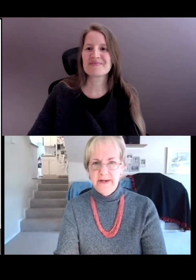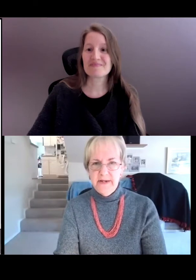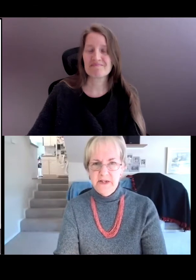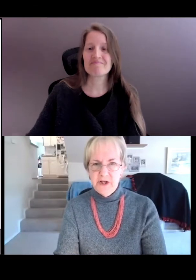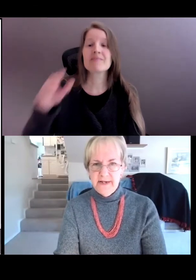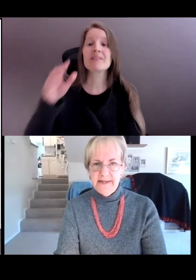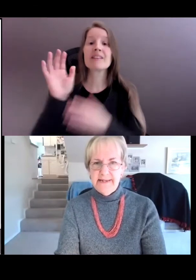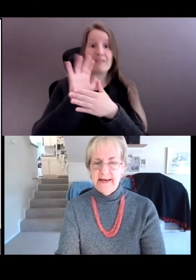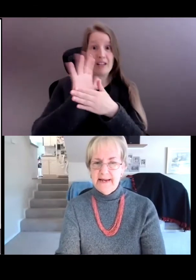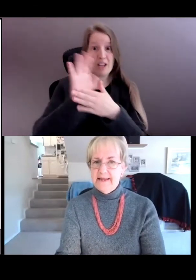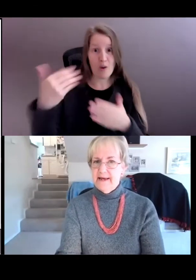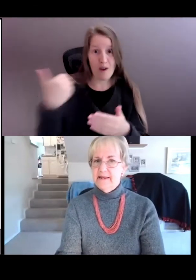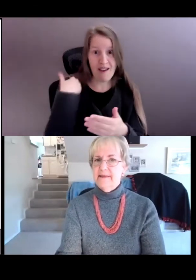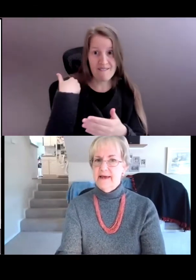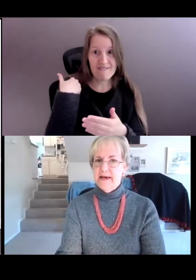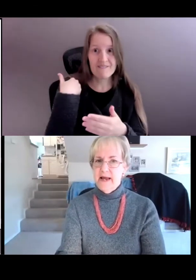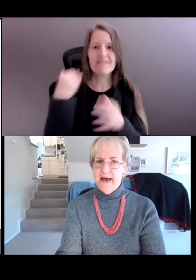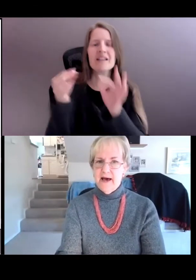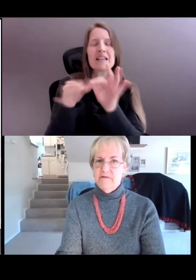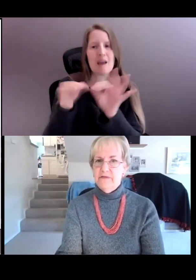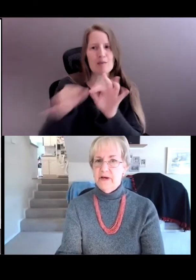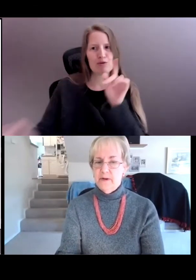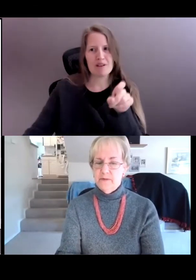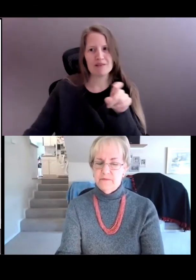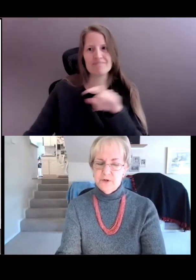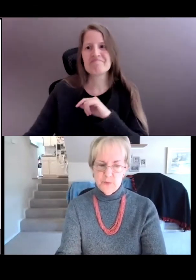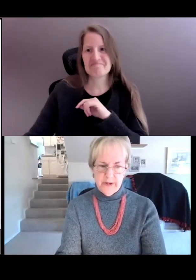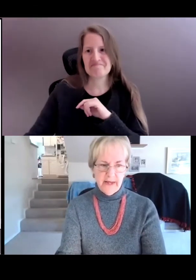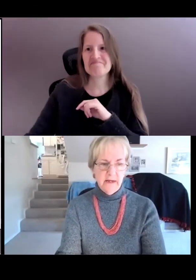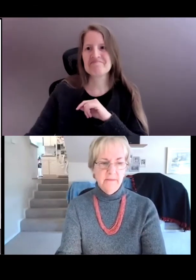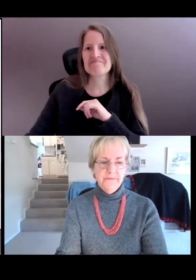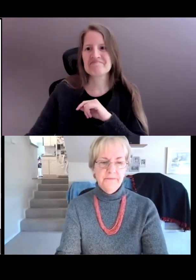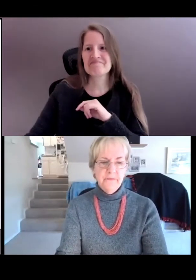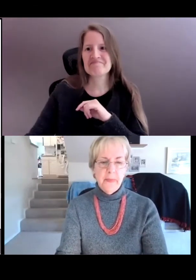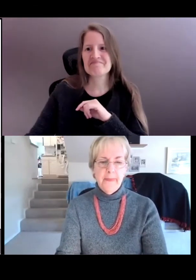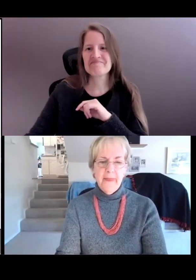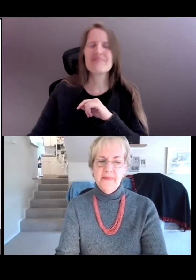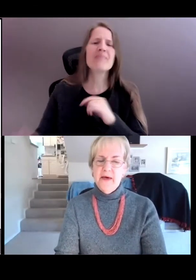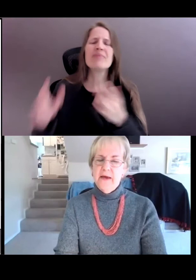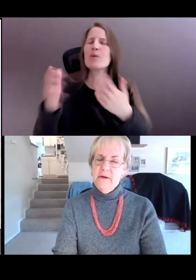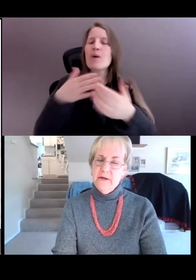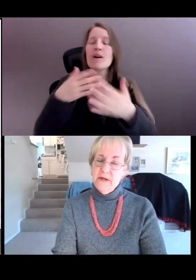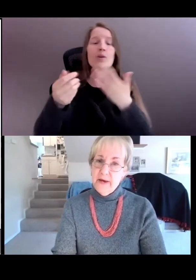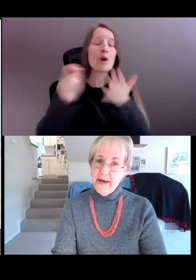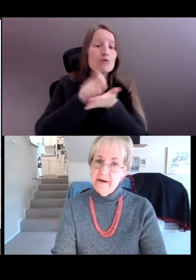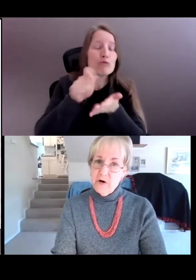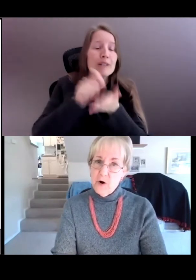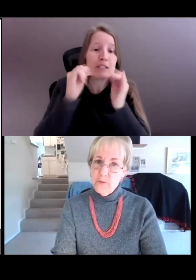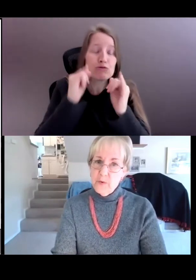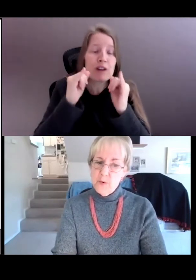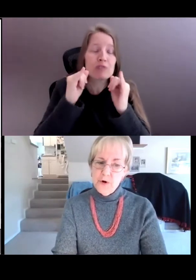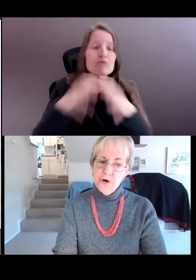written agendas, anything that they can have to read And then you may have a CART reporter,